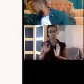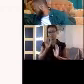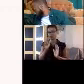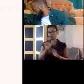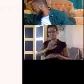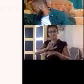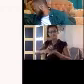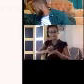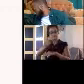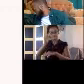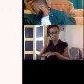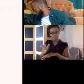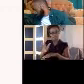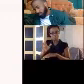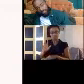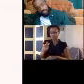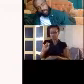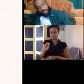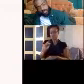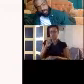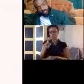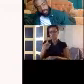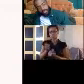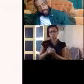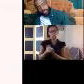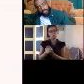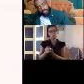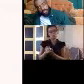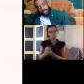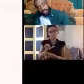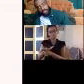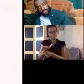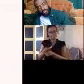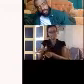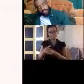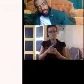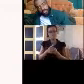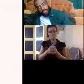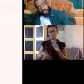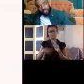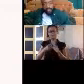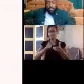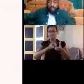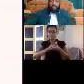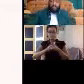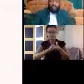someone, and offer that solidarity with action. Is there a comment I can't see it because